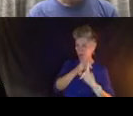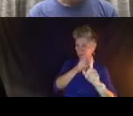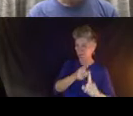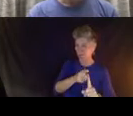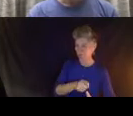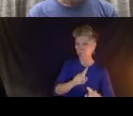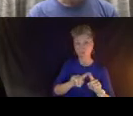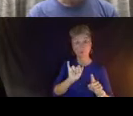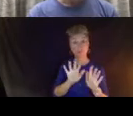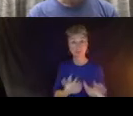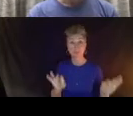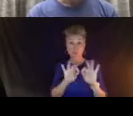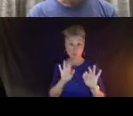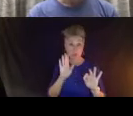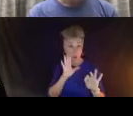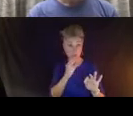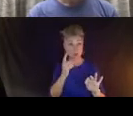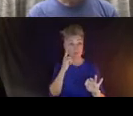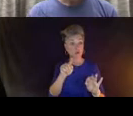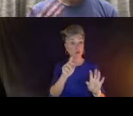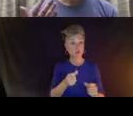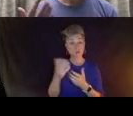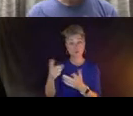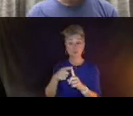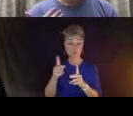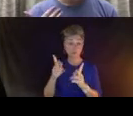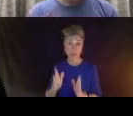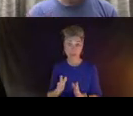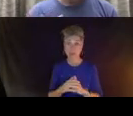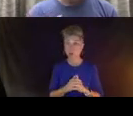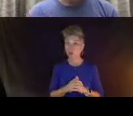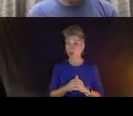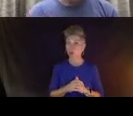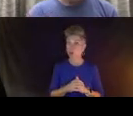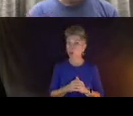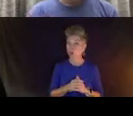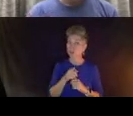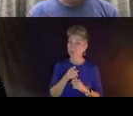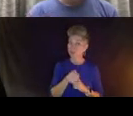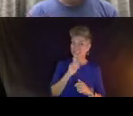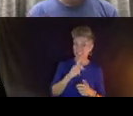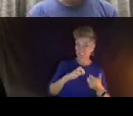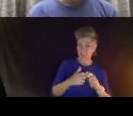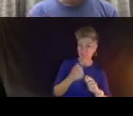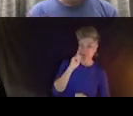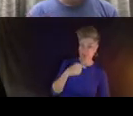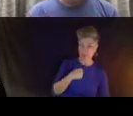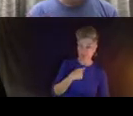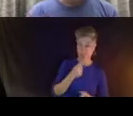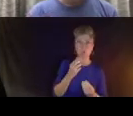and to also express to your provider. This is an issue for me or this is something that I wanna address sooner rather than later.